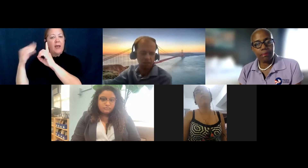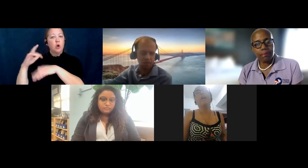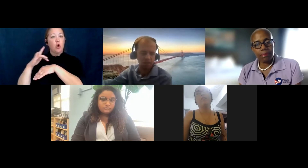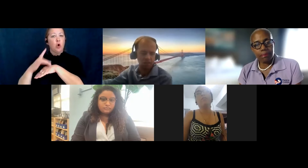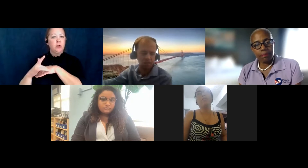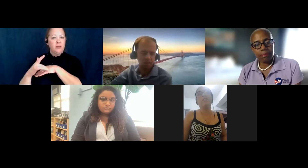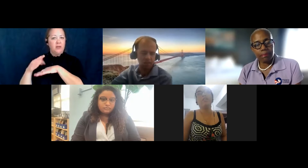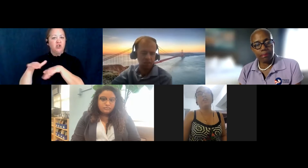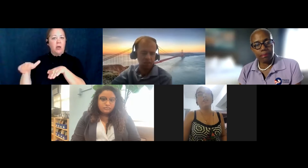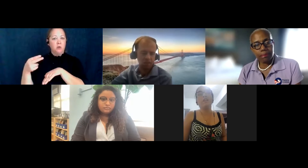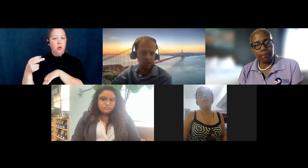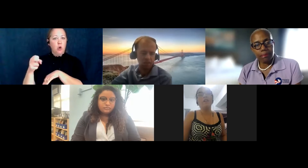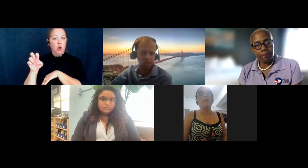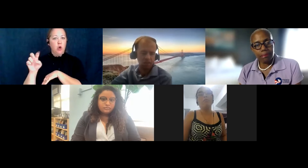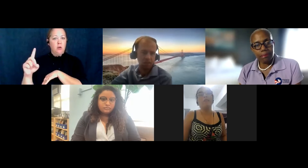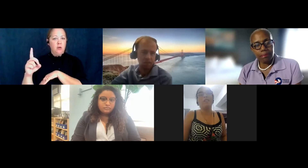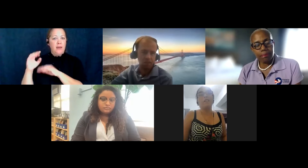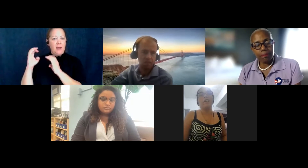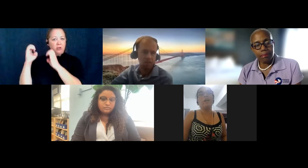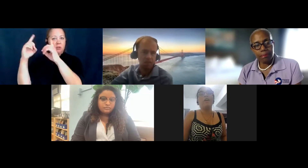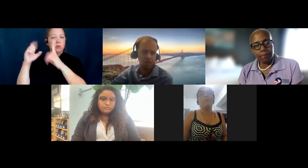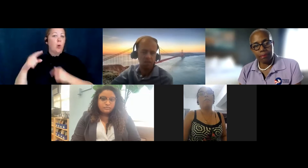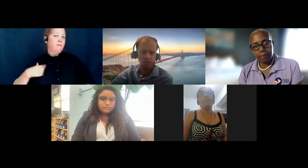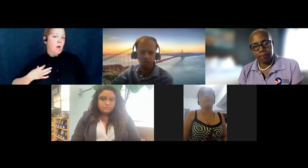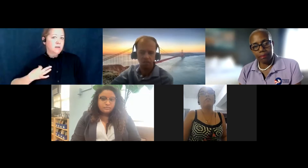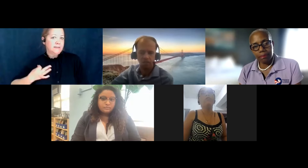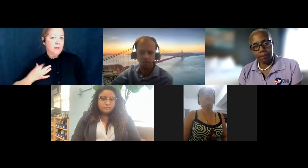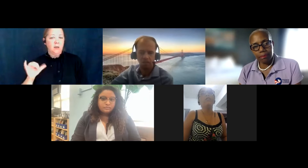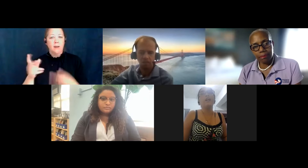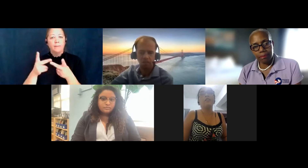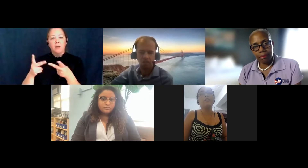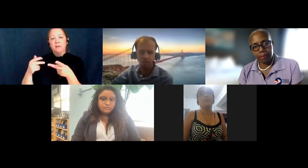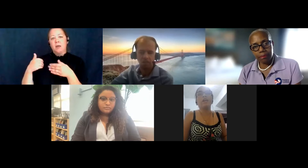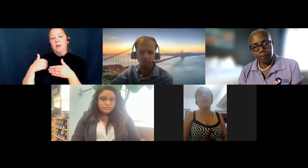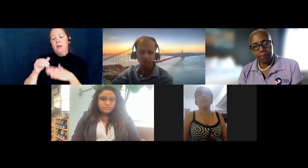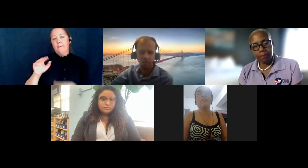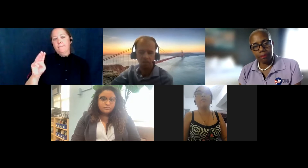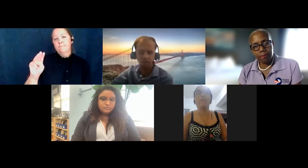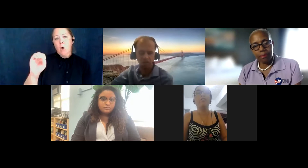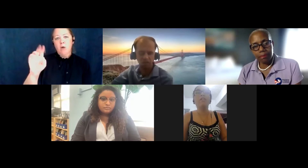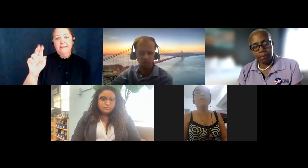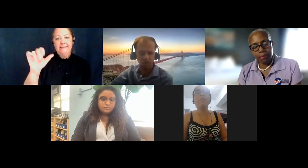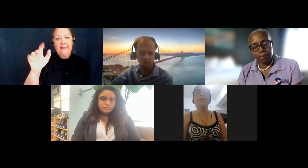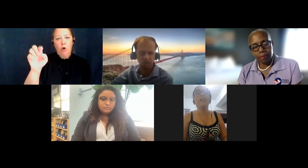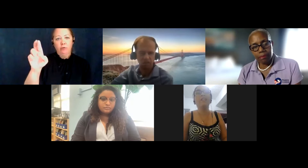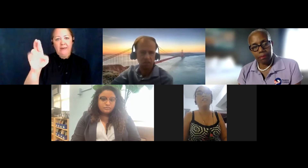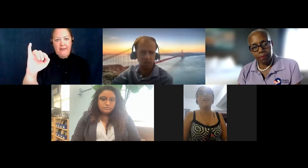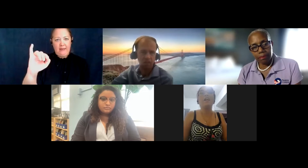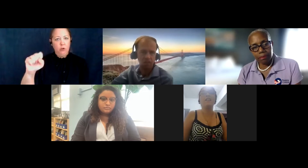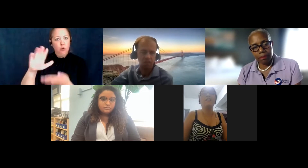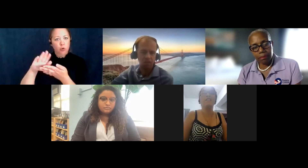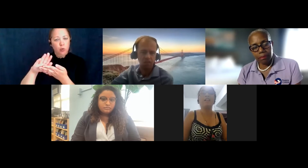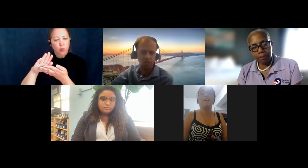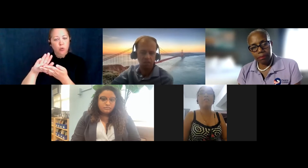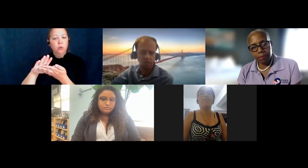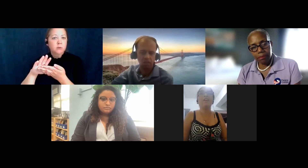I volunteered in places like Montessori schools and child laboratories with kids. I loved that